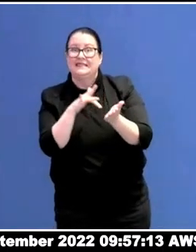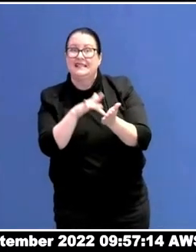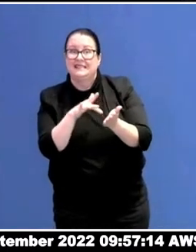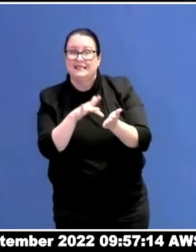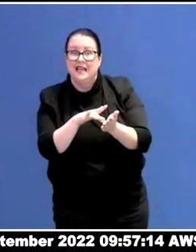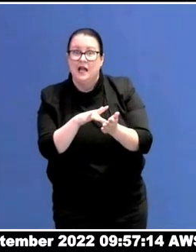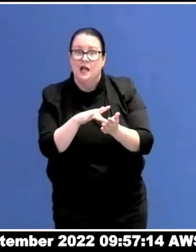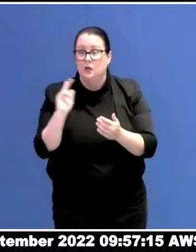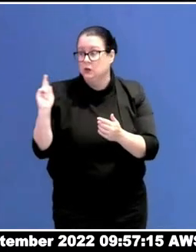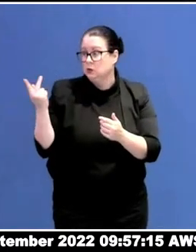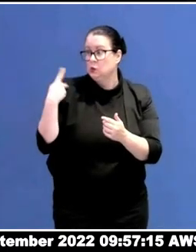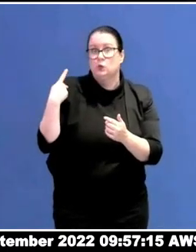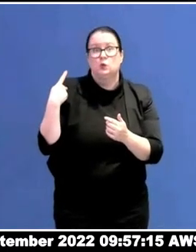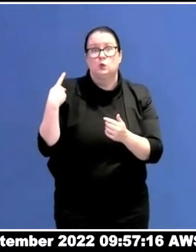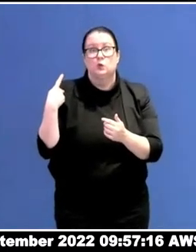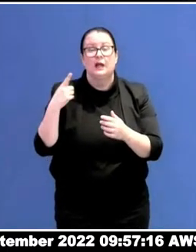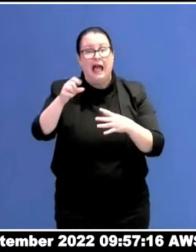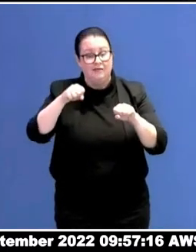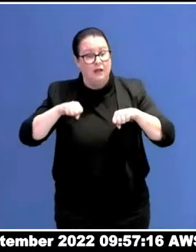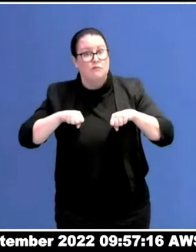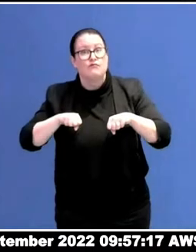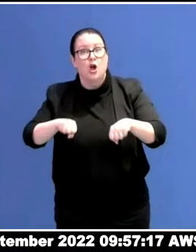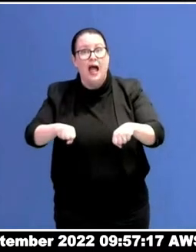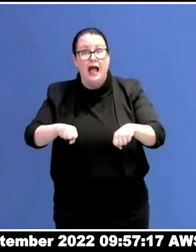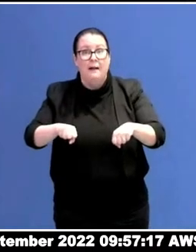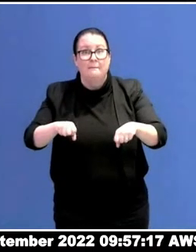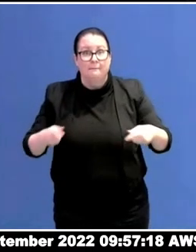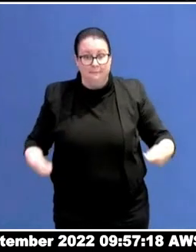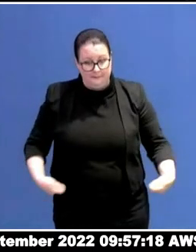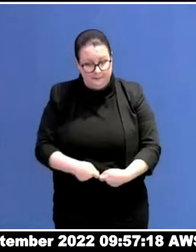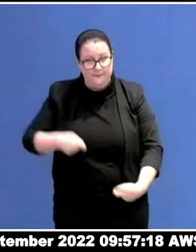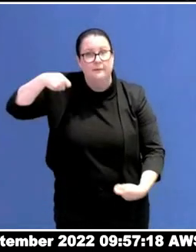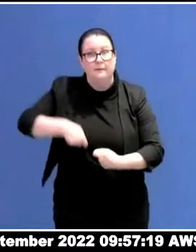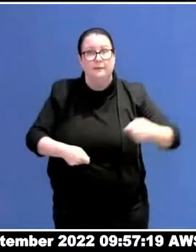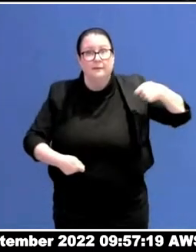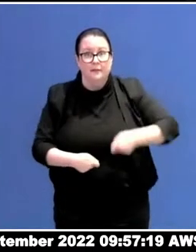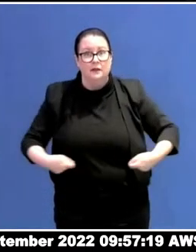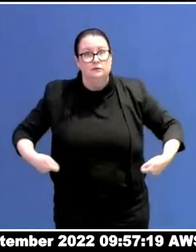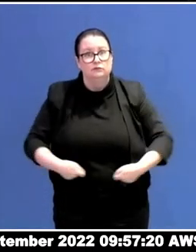Even if he was in a stroller with the straps of the stroller done up, we also had to have